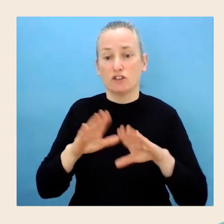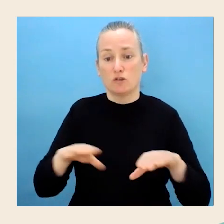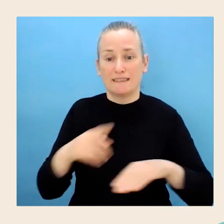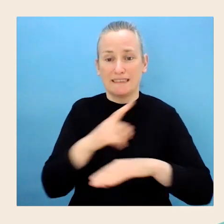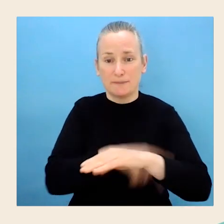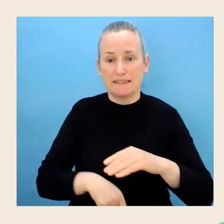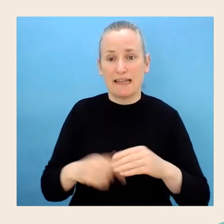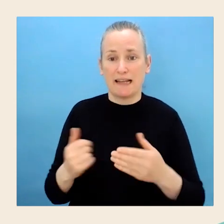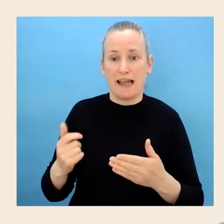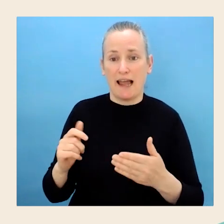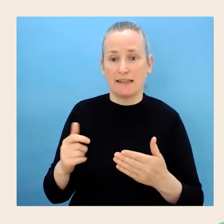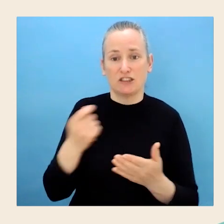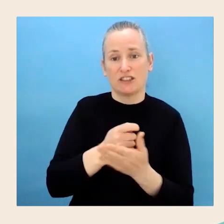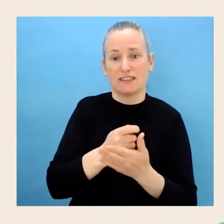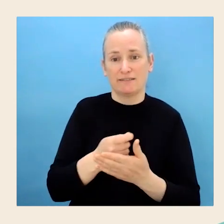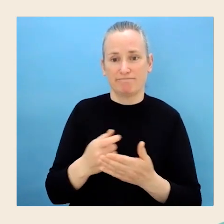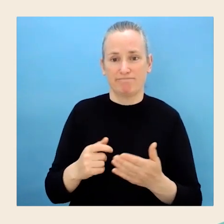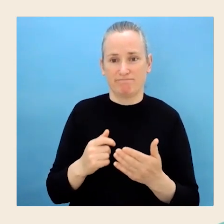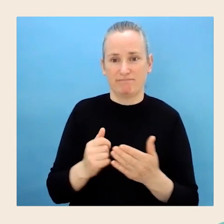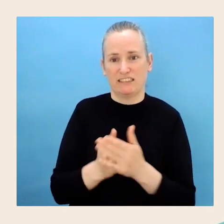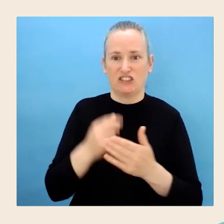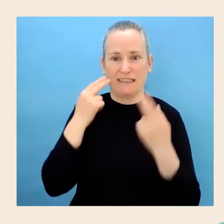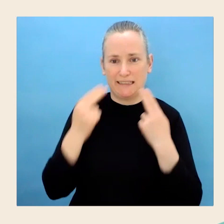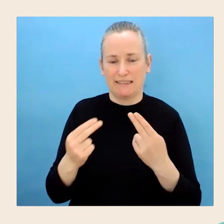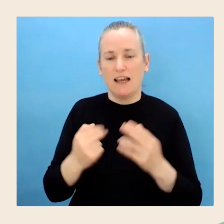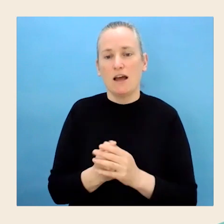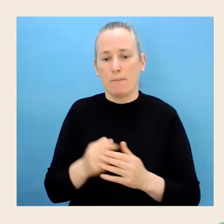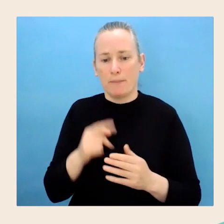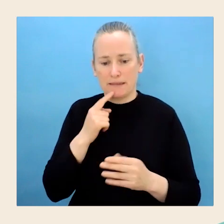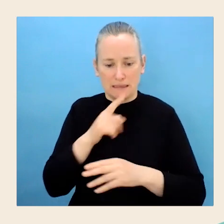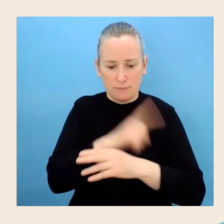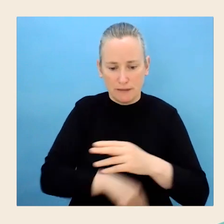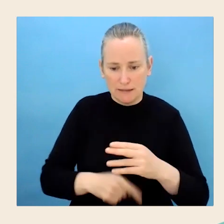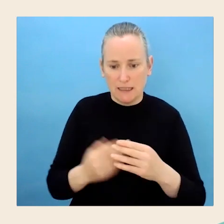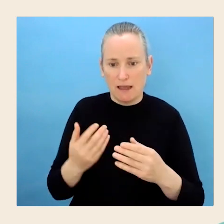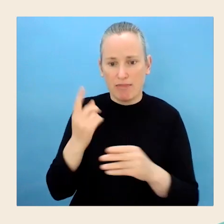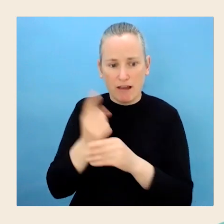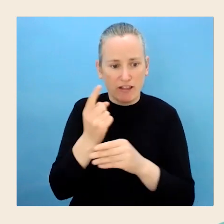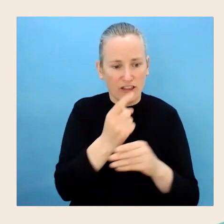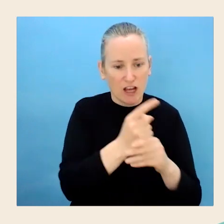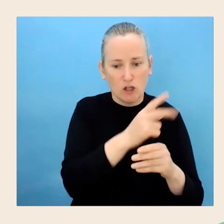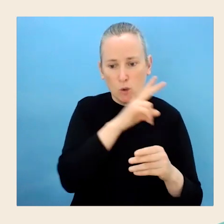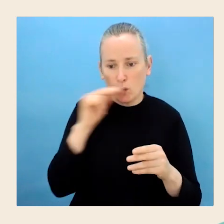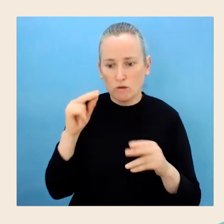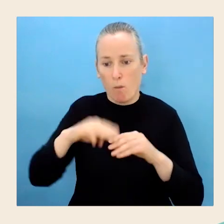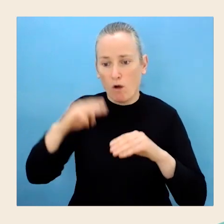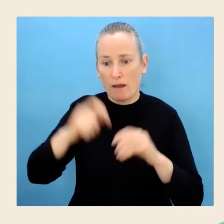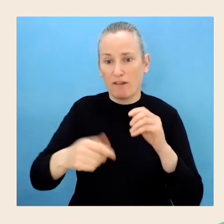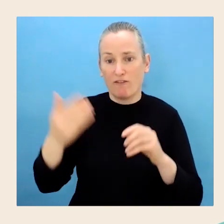than it's probably ever been before, but with the exception of a few advocacy groups and one amazing interview I heard with Steve Daunt